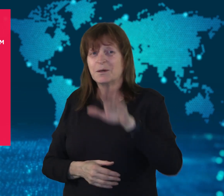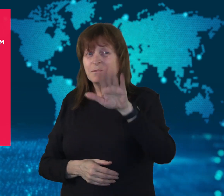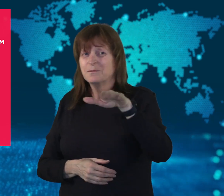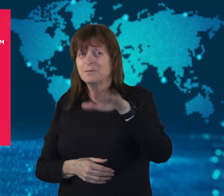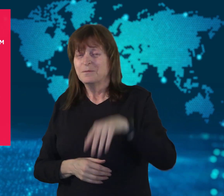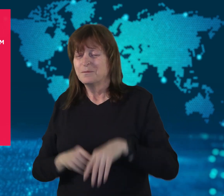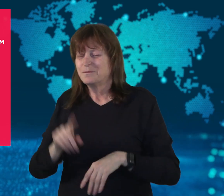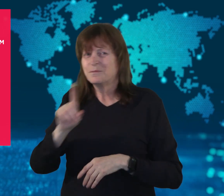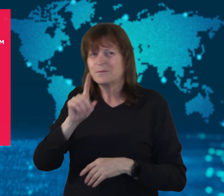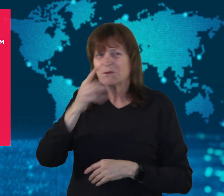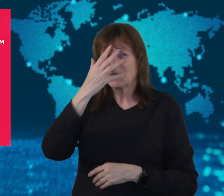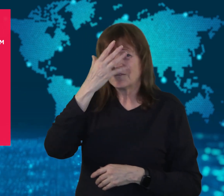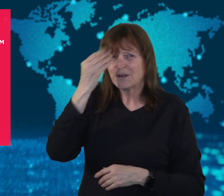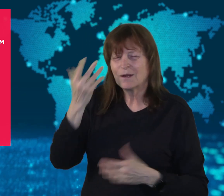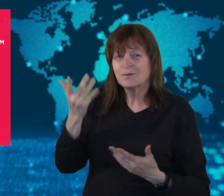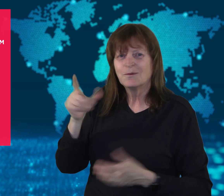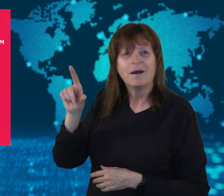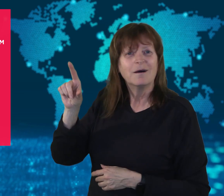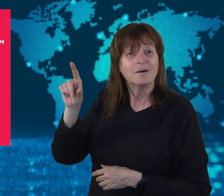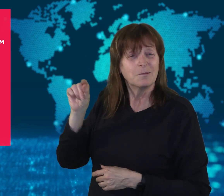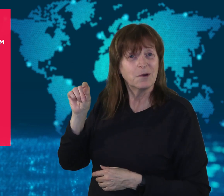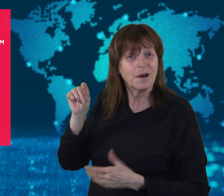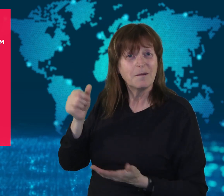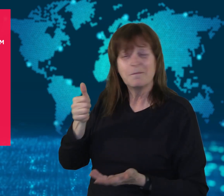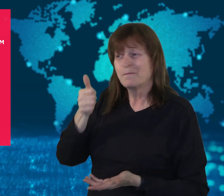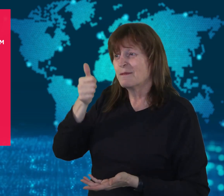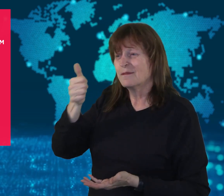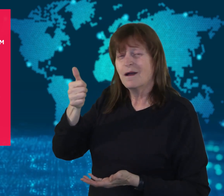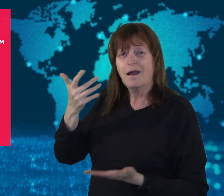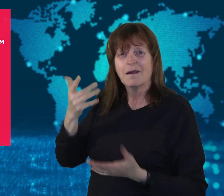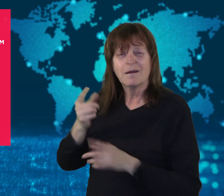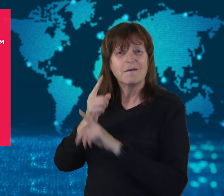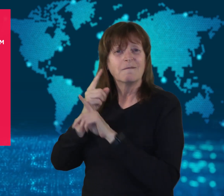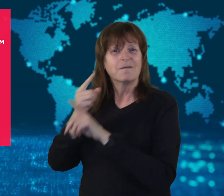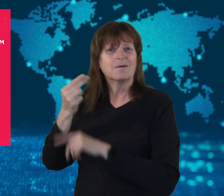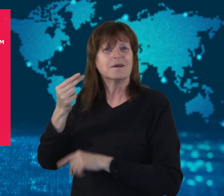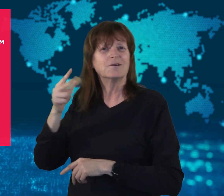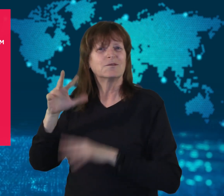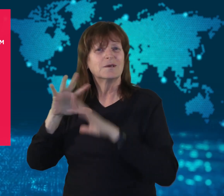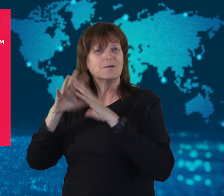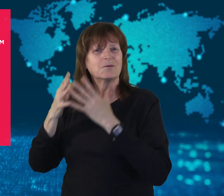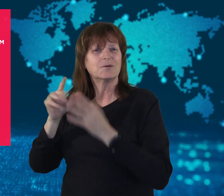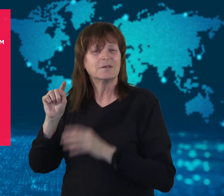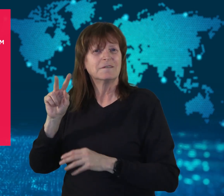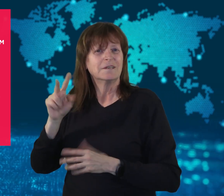Don't forget to subscribe, like, and follow H3 World TV